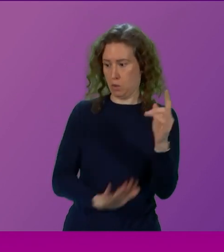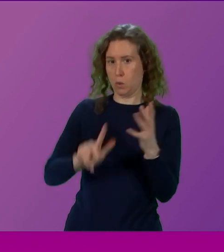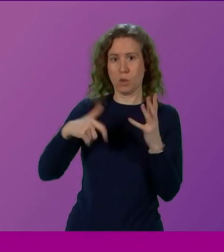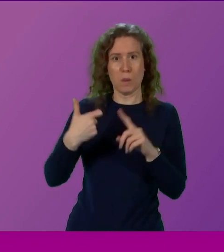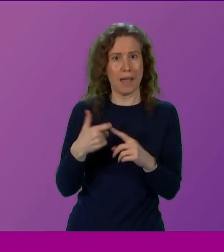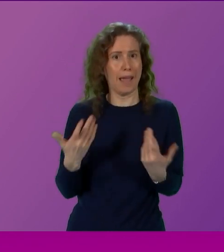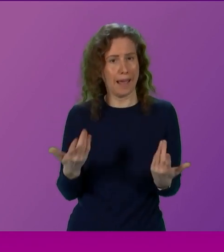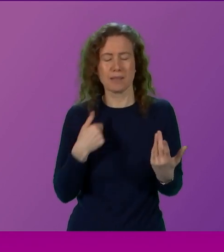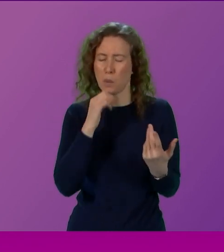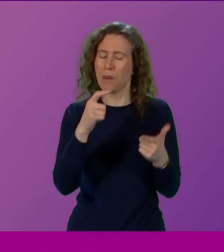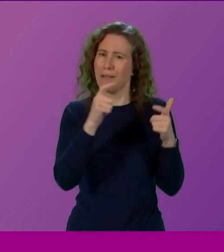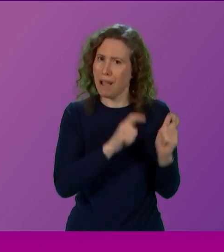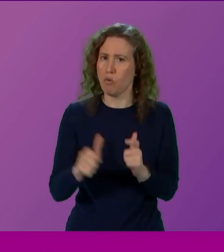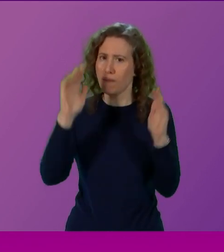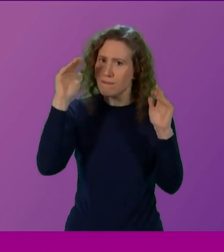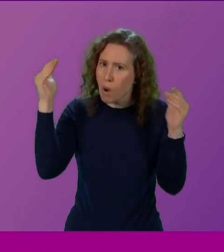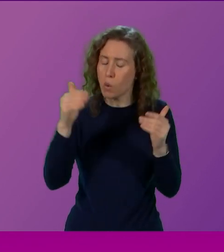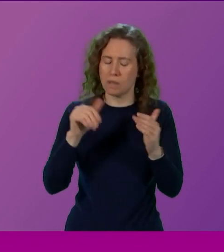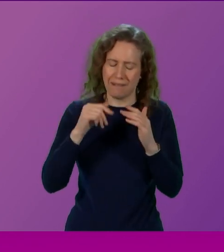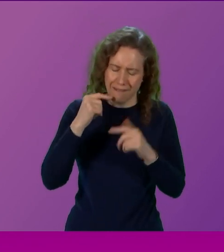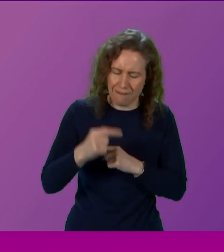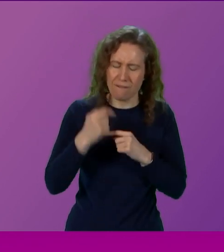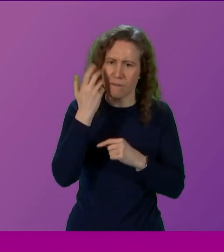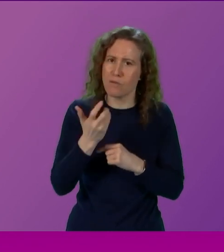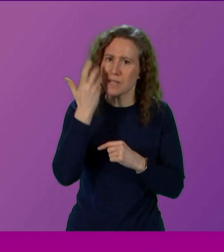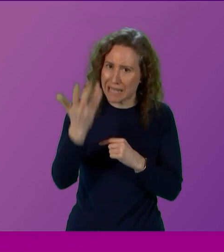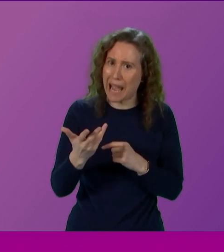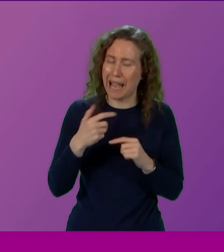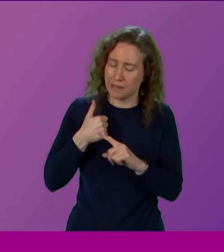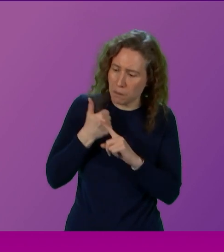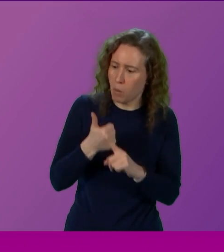Kingdom. We will continue focusing hard, each and every day, on supporting our NHS